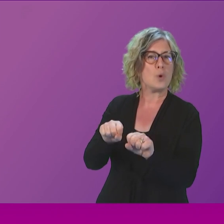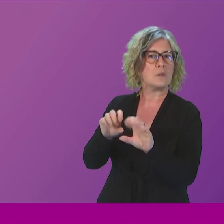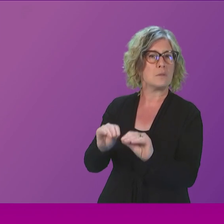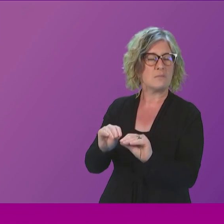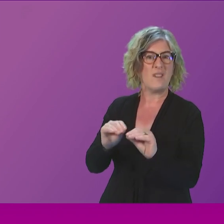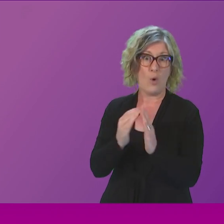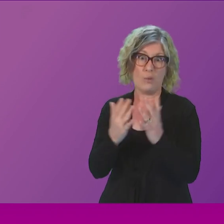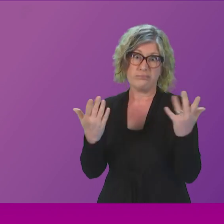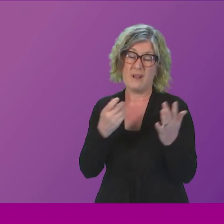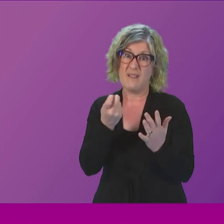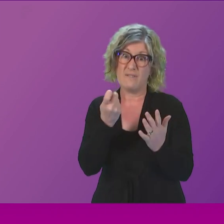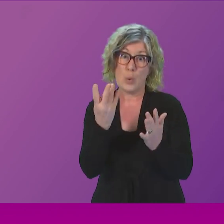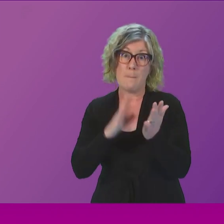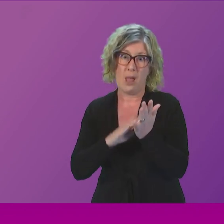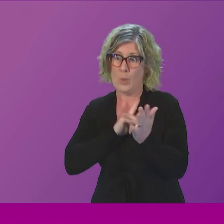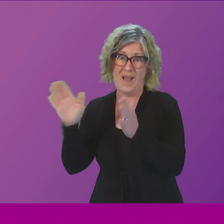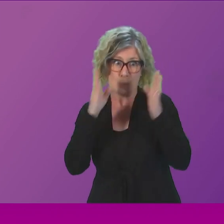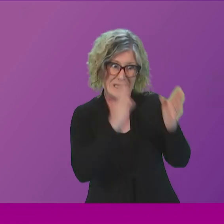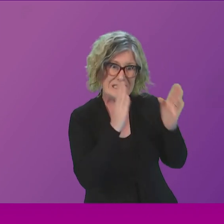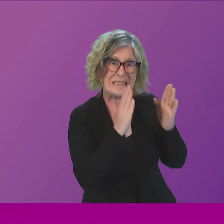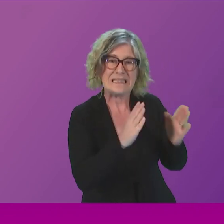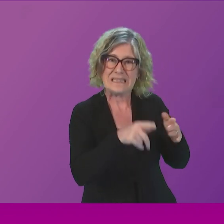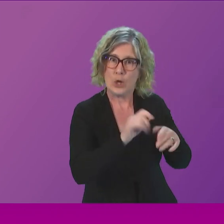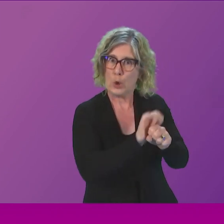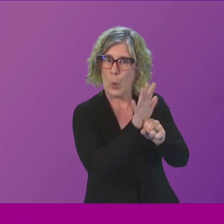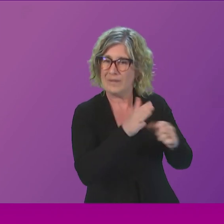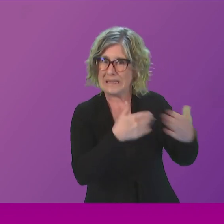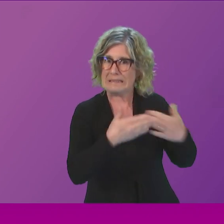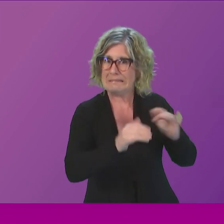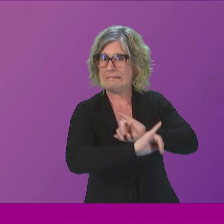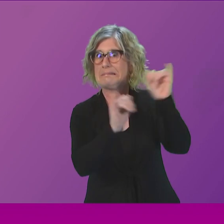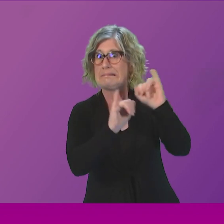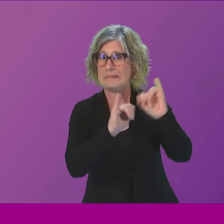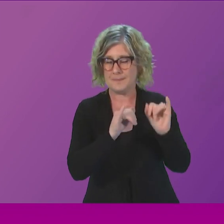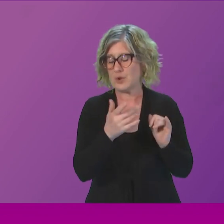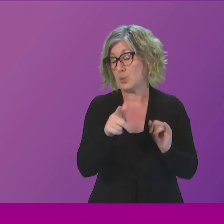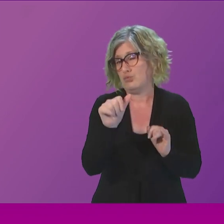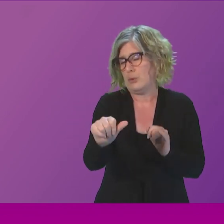As Anas Sarwar was right to say, we are not meeting the 62-day target.